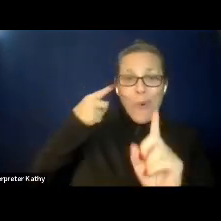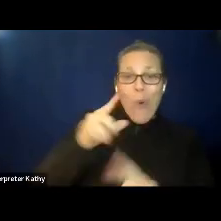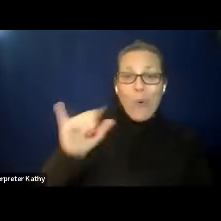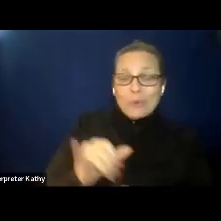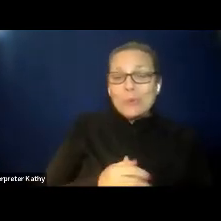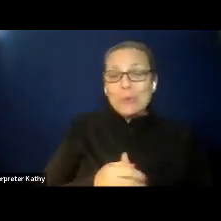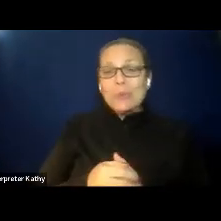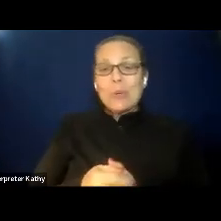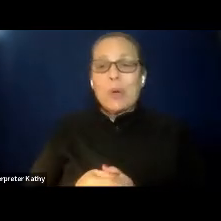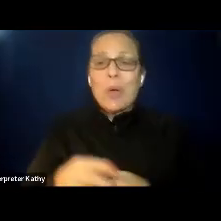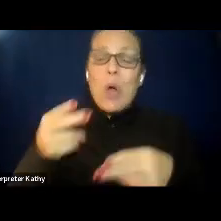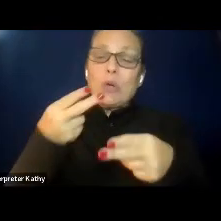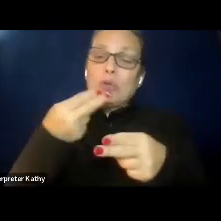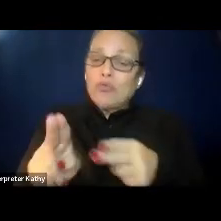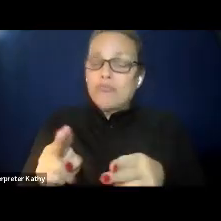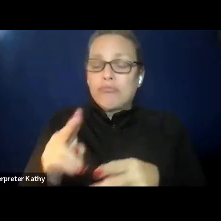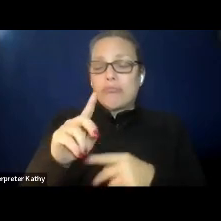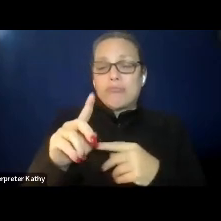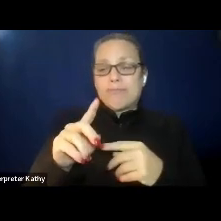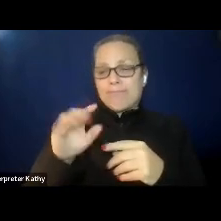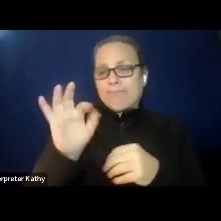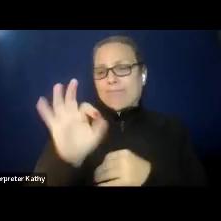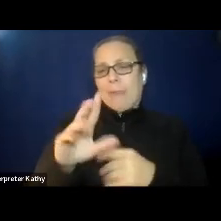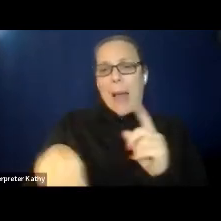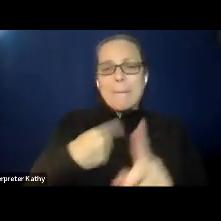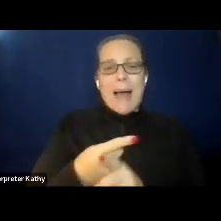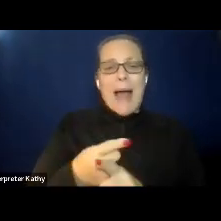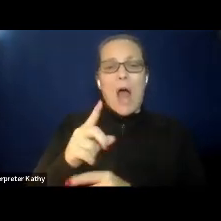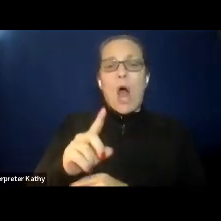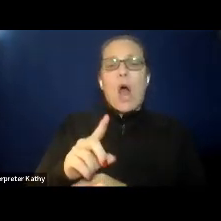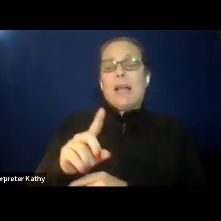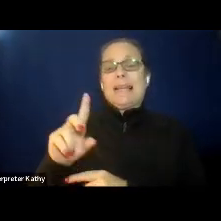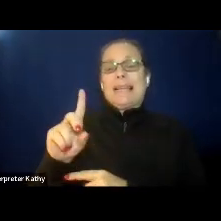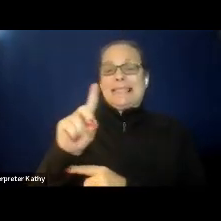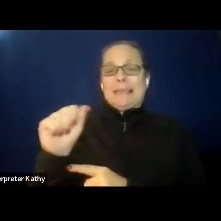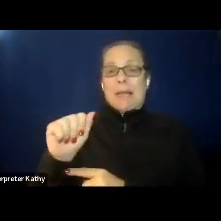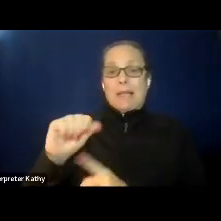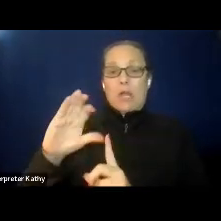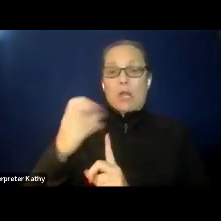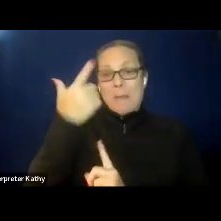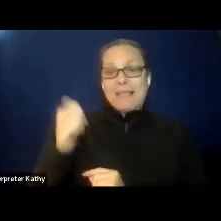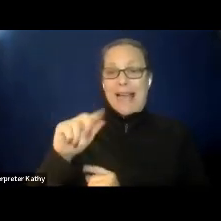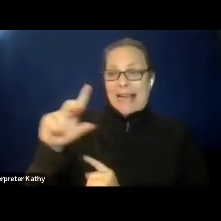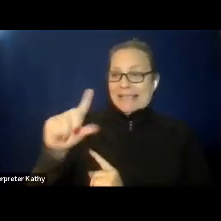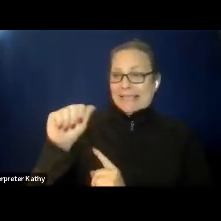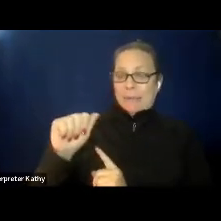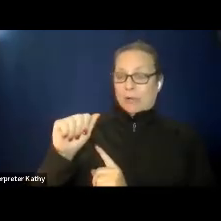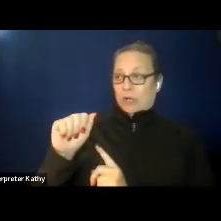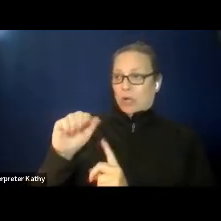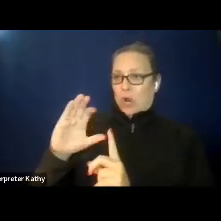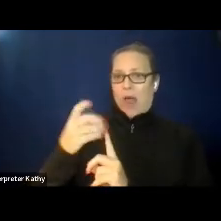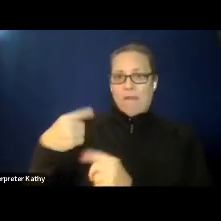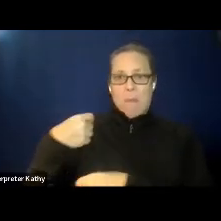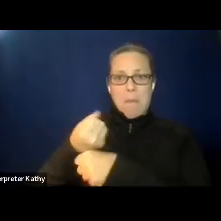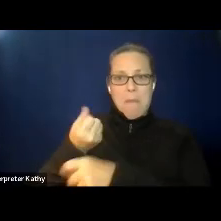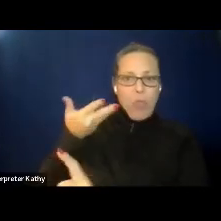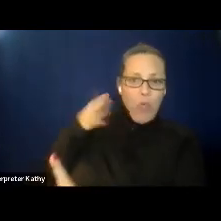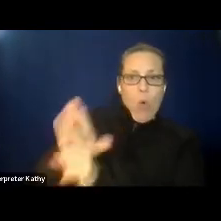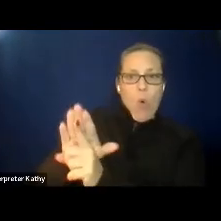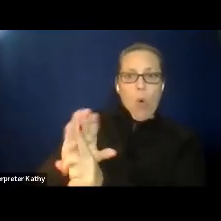expectations, interpersonal interactions and aligned political goals.